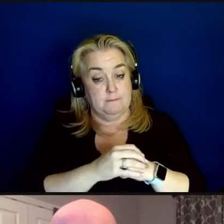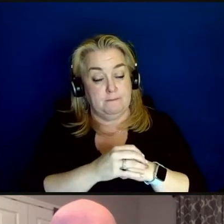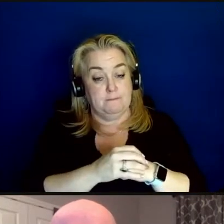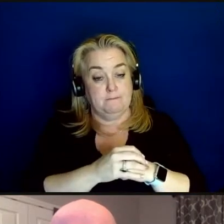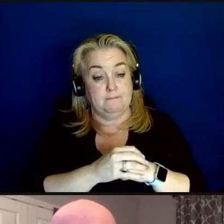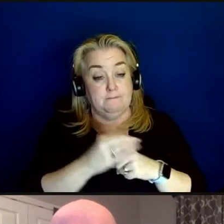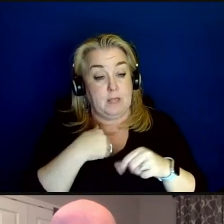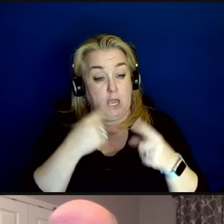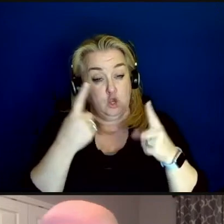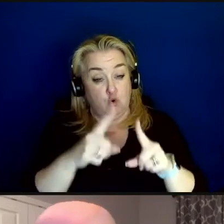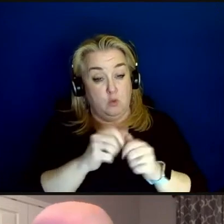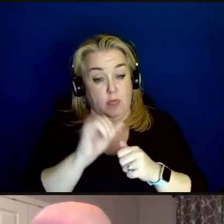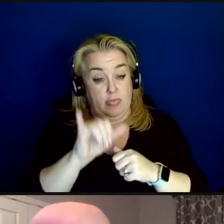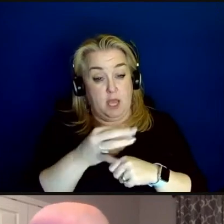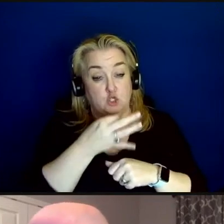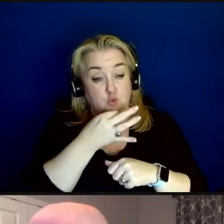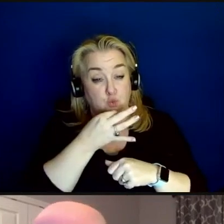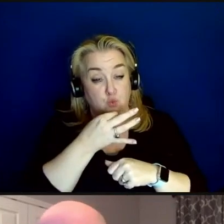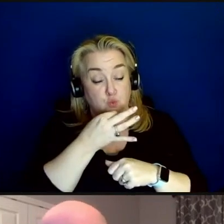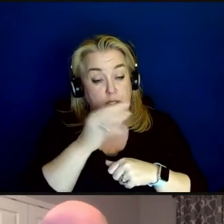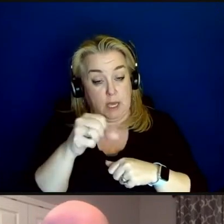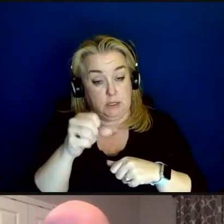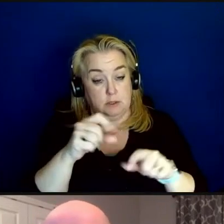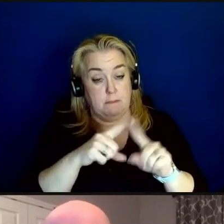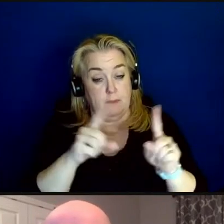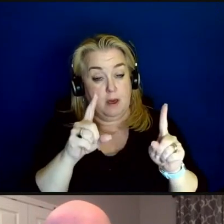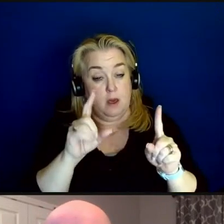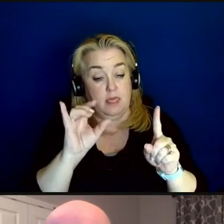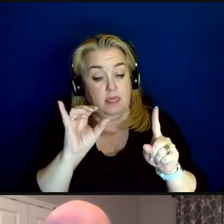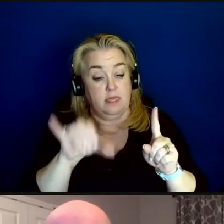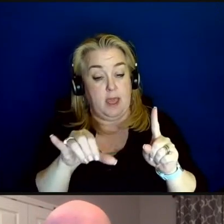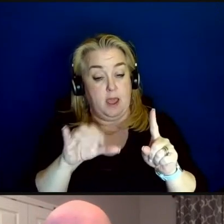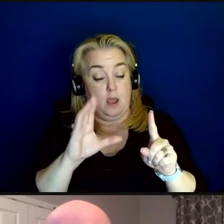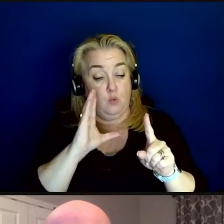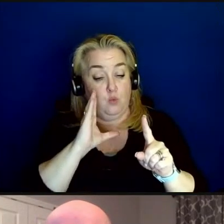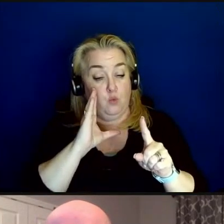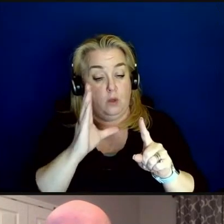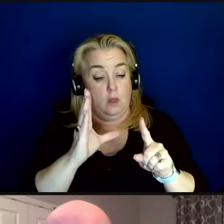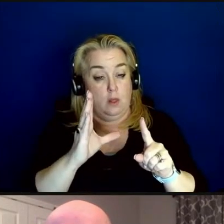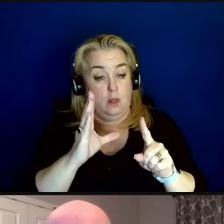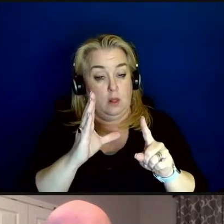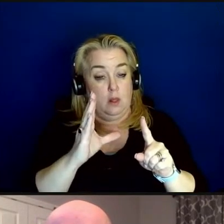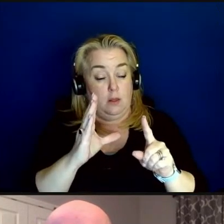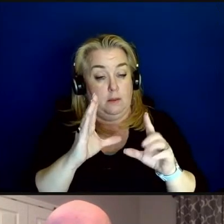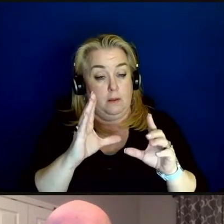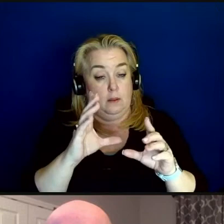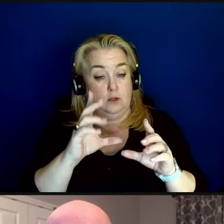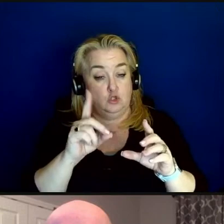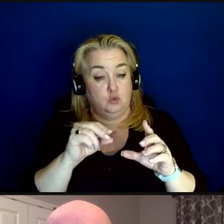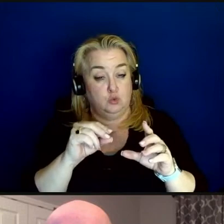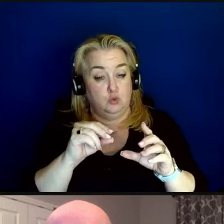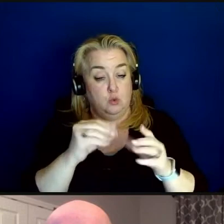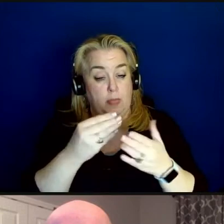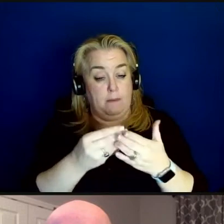WE CAN MOVE FORWARD WITH FROM